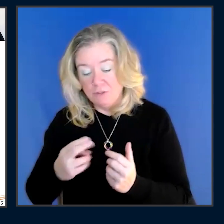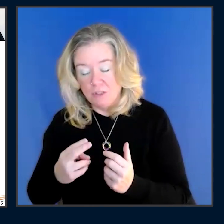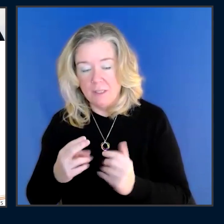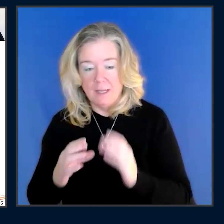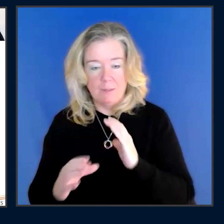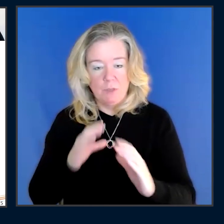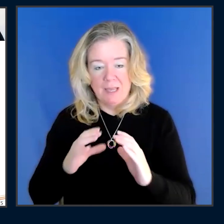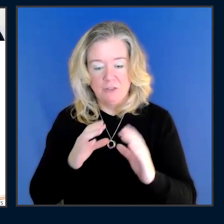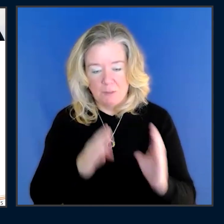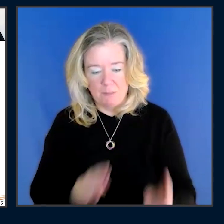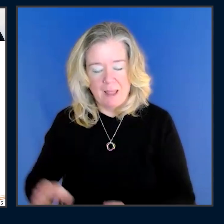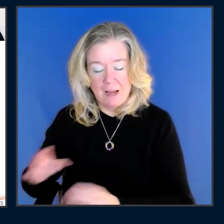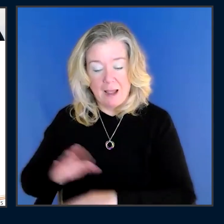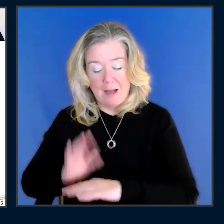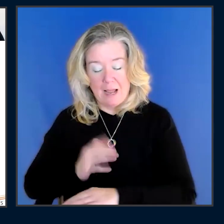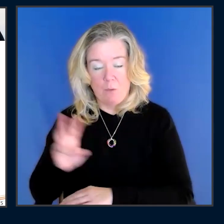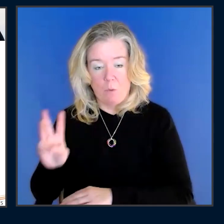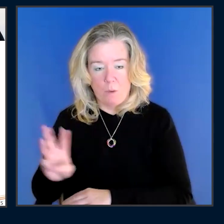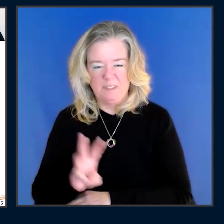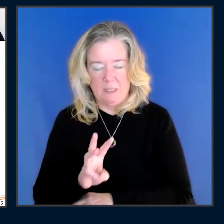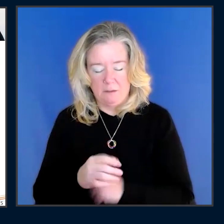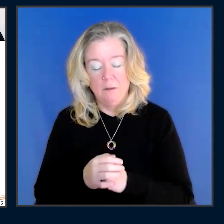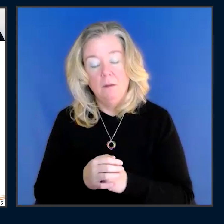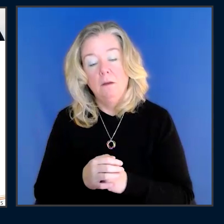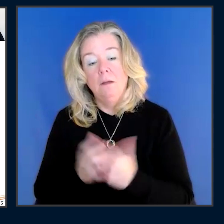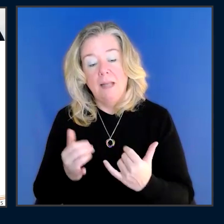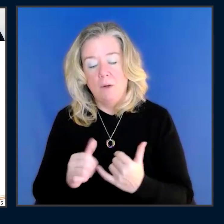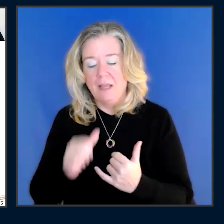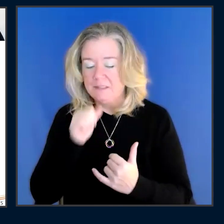is the Michigan Communication Plan, which is located on our website.